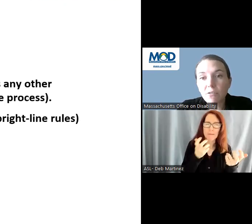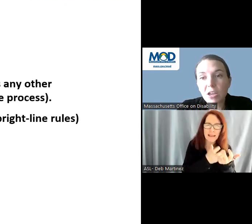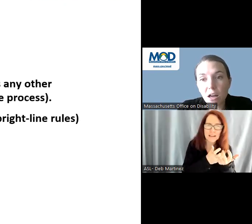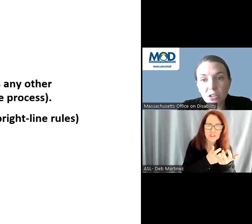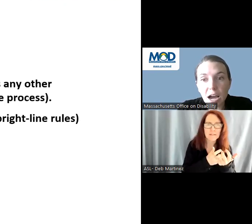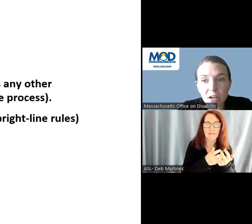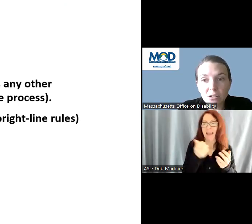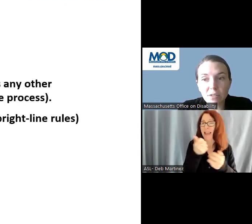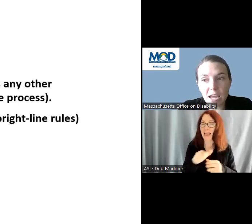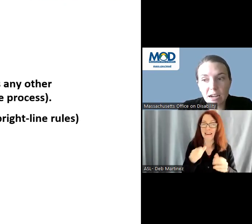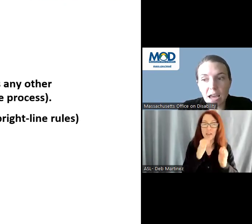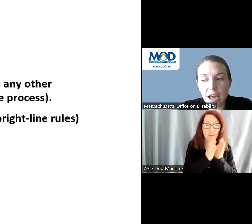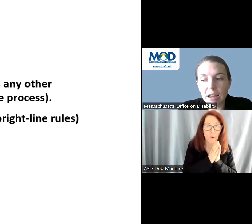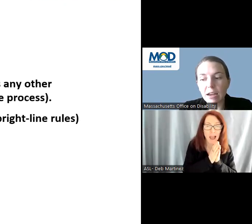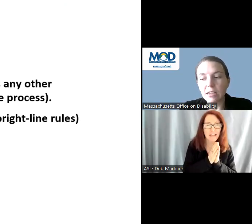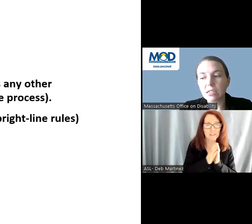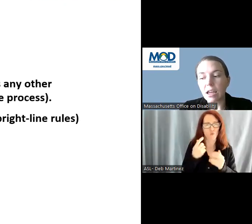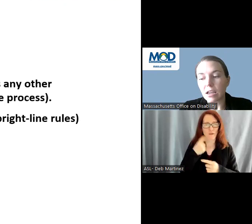from the other titles of the ADA and it's it can